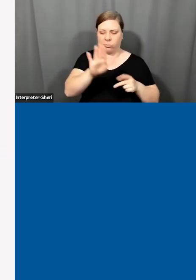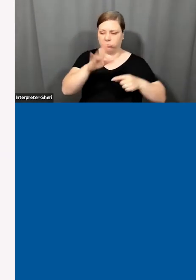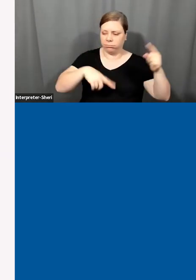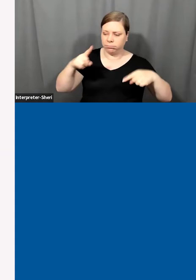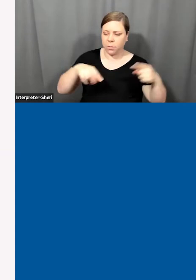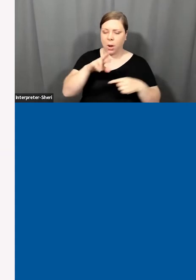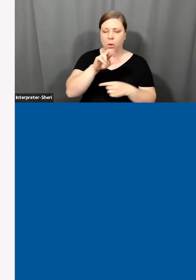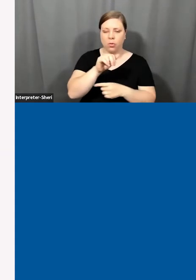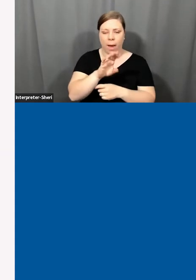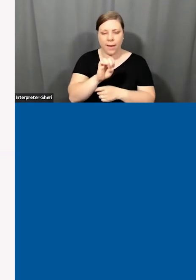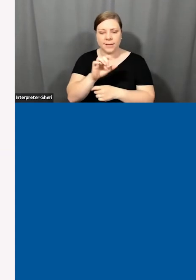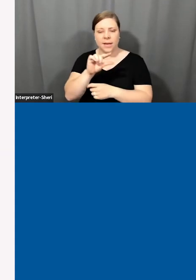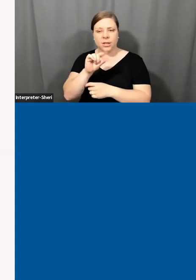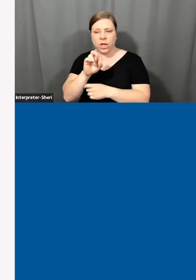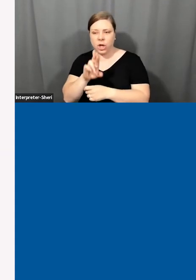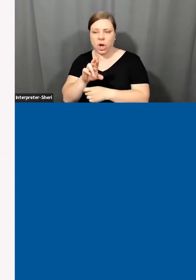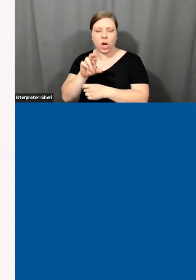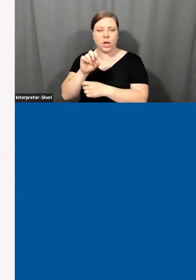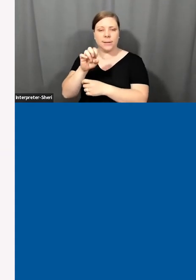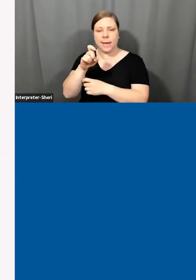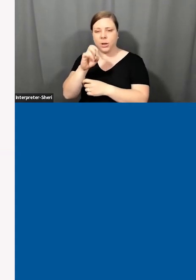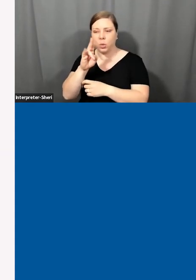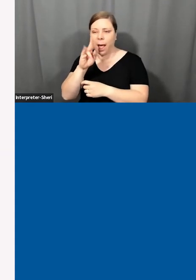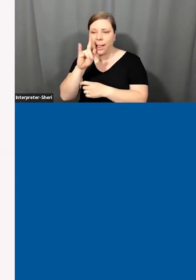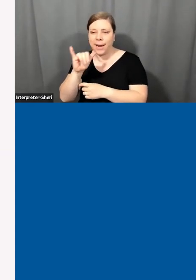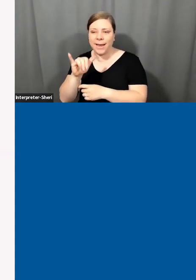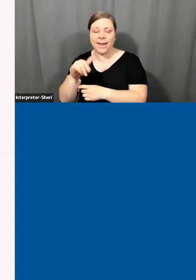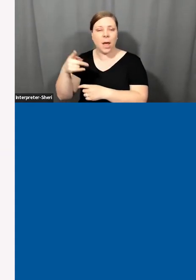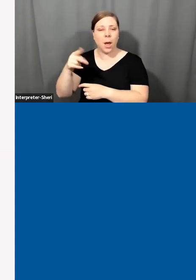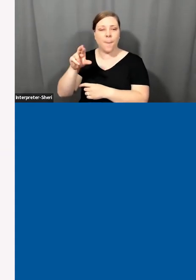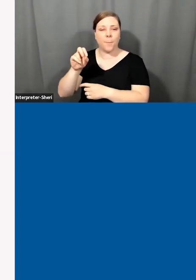sexuality, pronouns, we need to embrace our age,